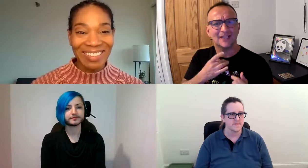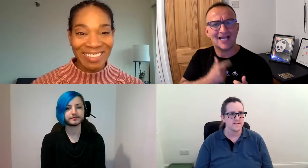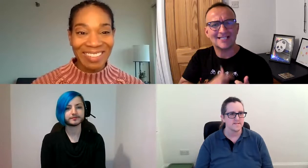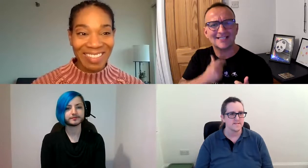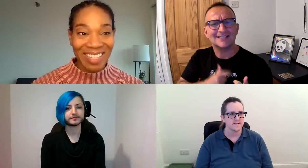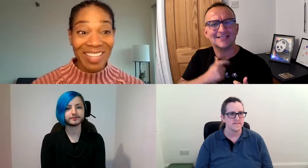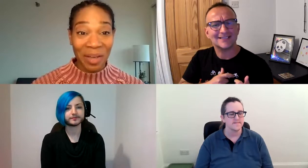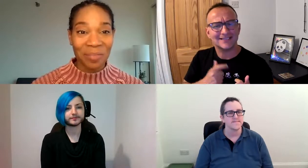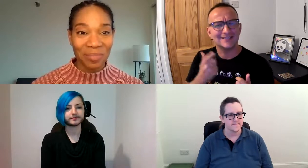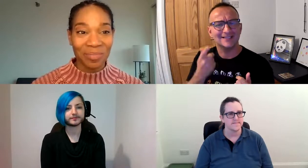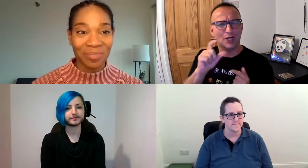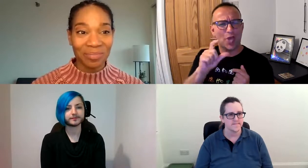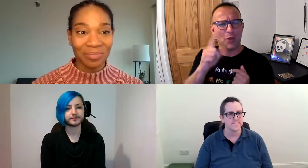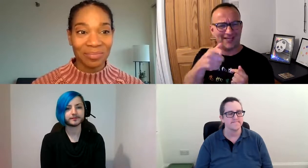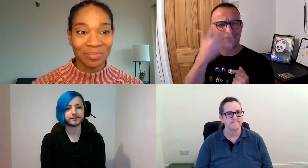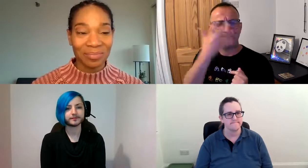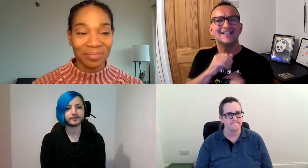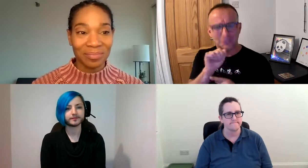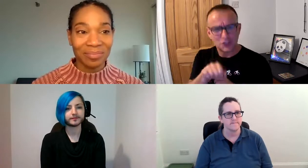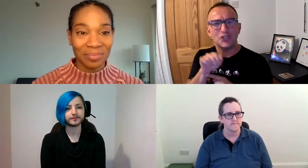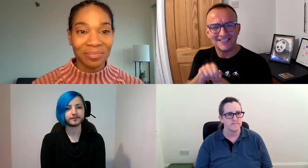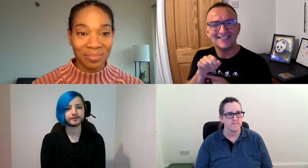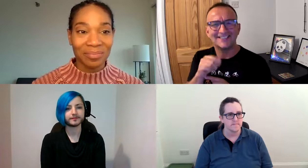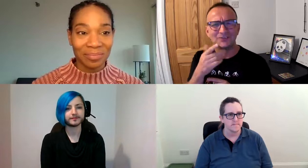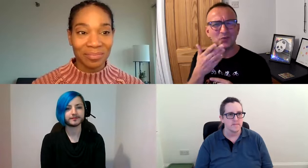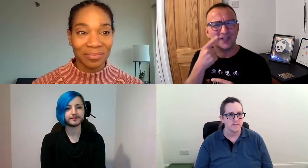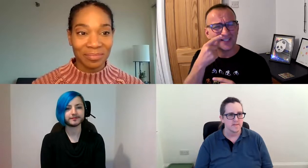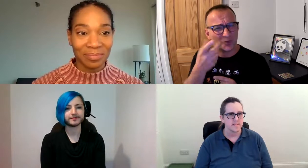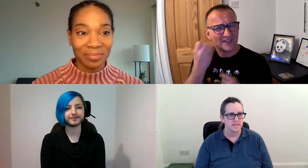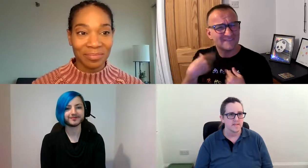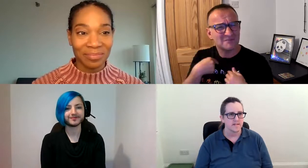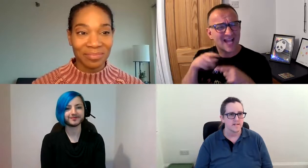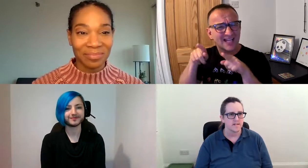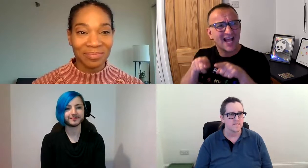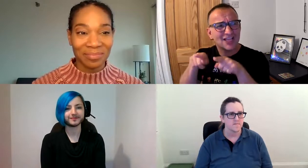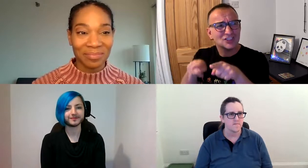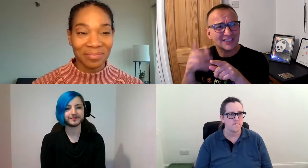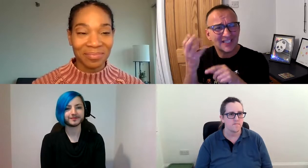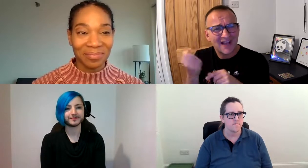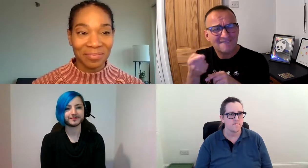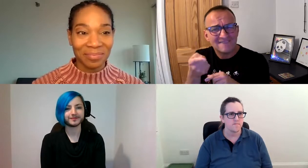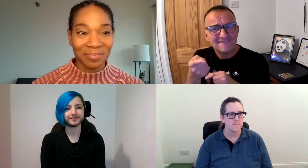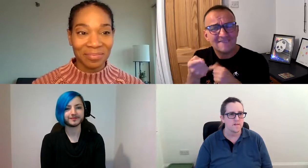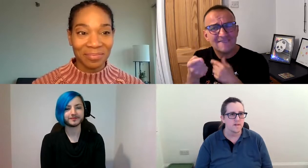the spoken community, I want to use traditional signs I am not going to use something new.